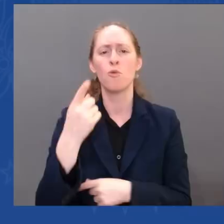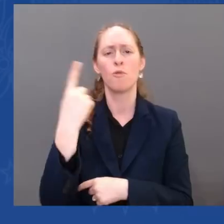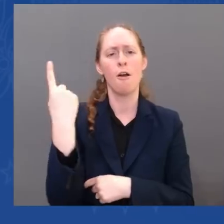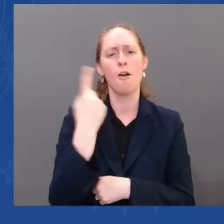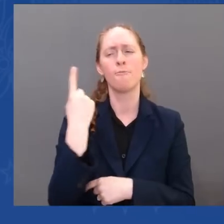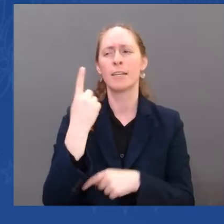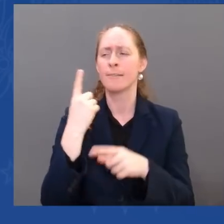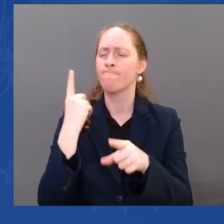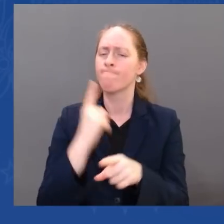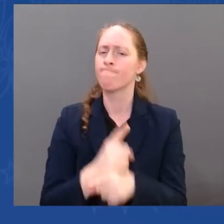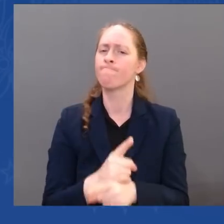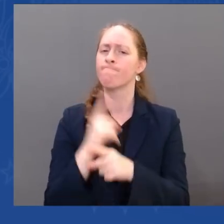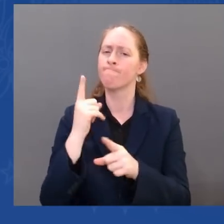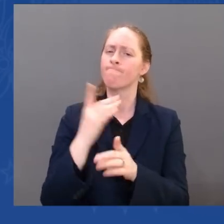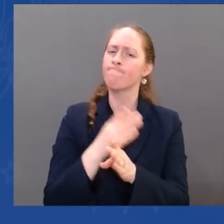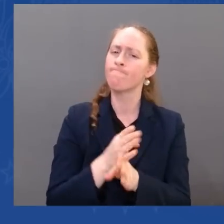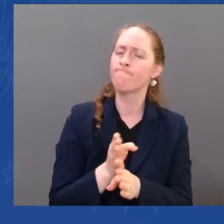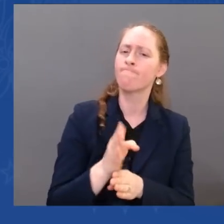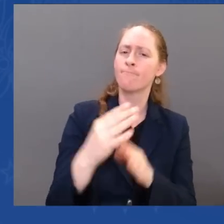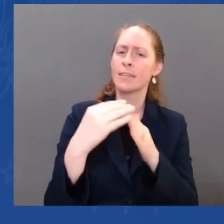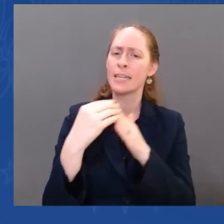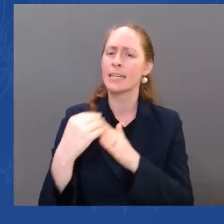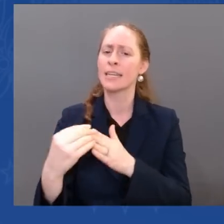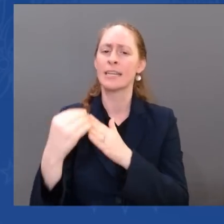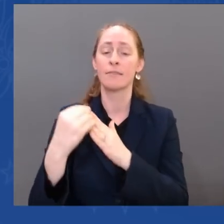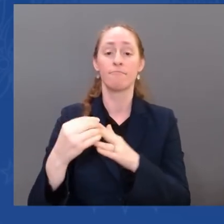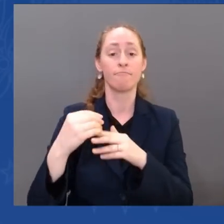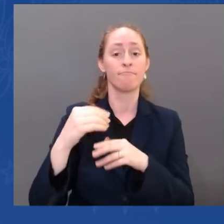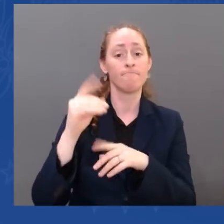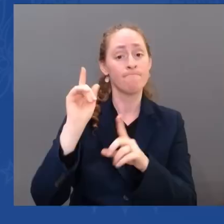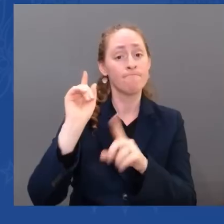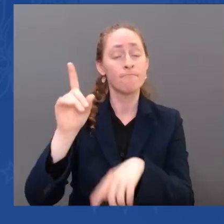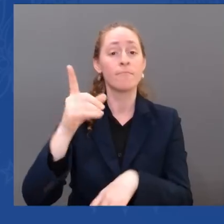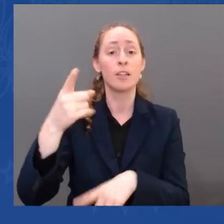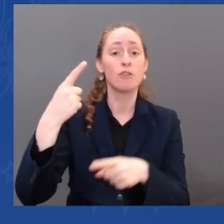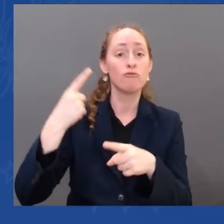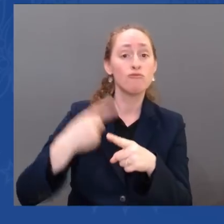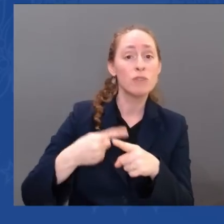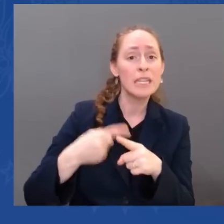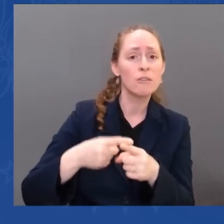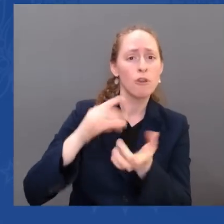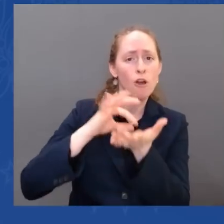is doing to shine a light in the world. And last year, we had to commemorate